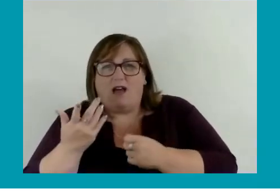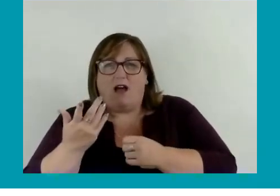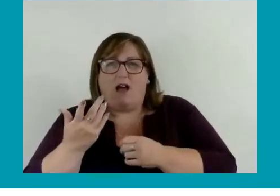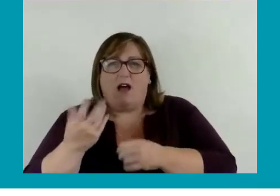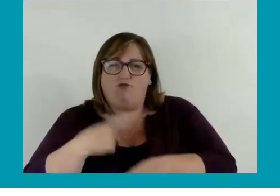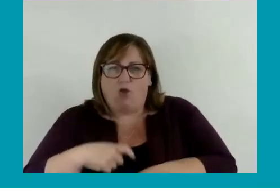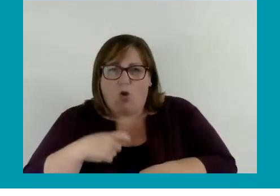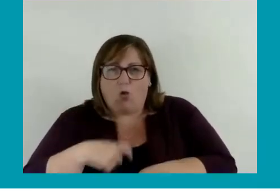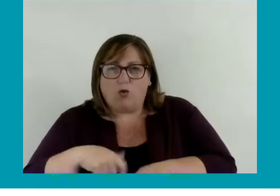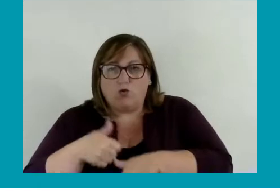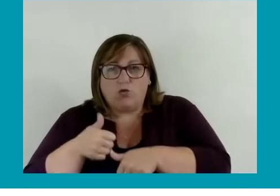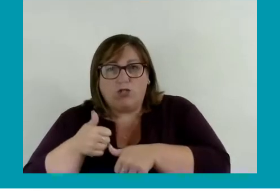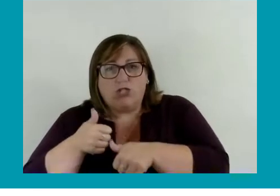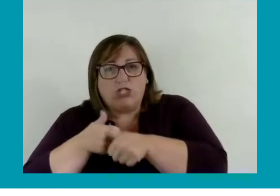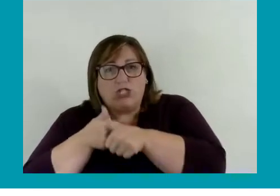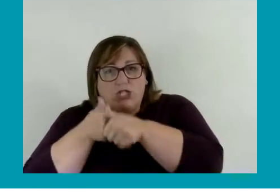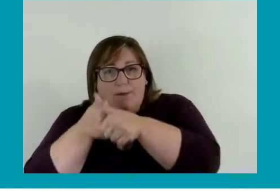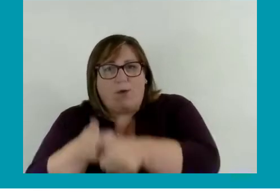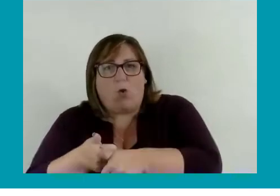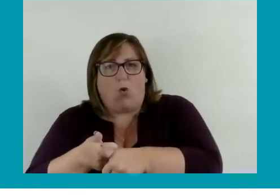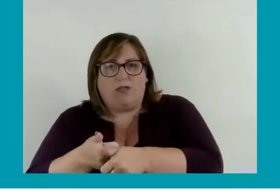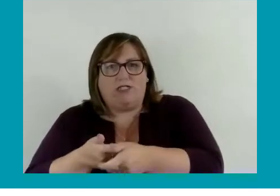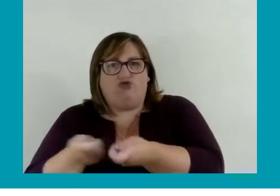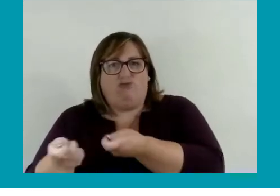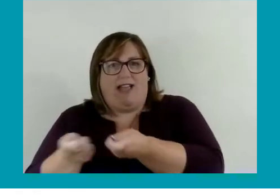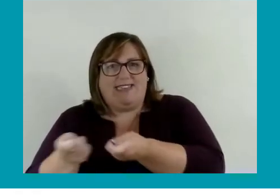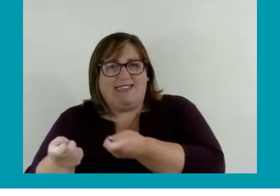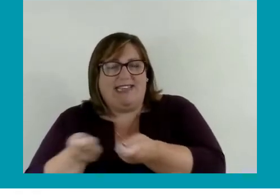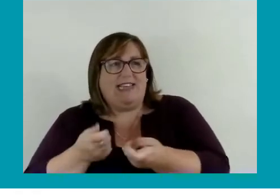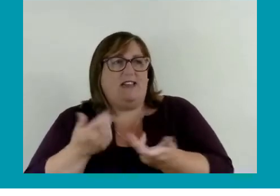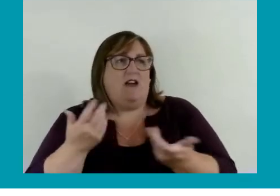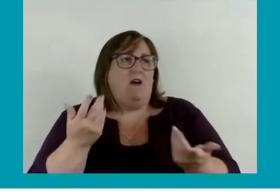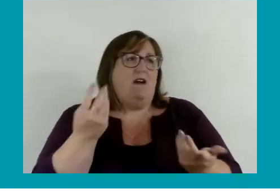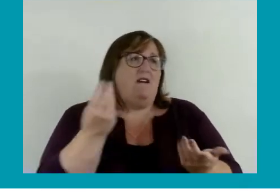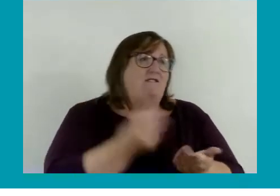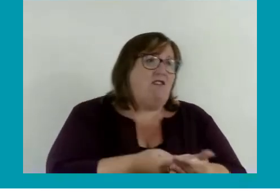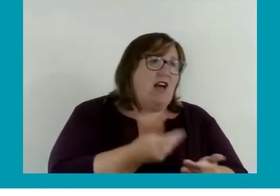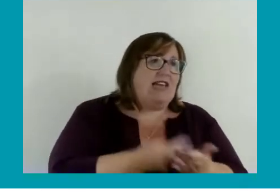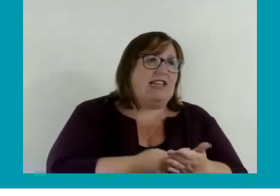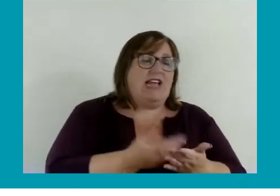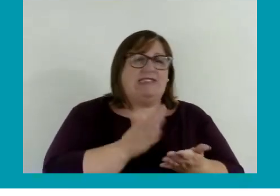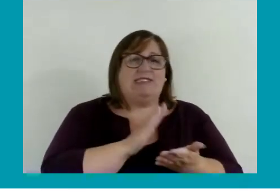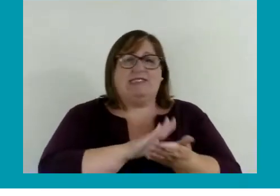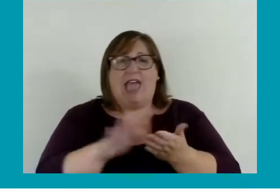anything from marketing finance hr teams where i work customer care where nicole is we've got our